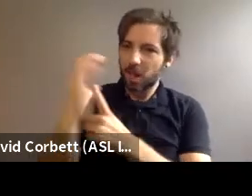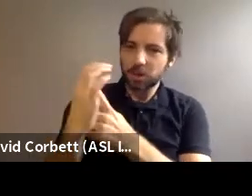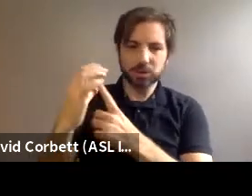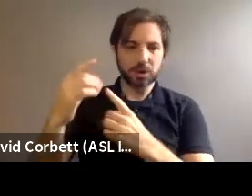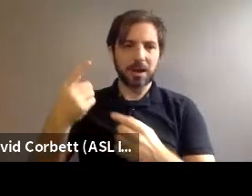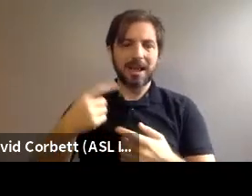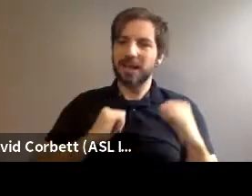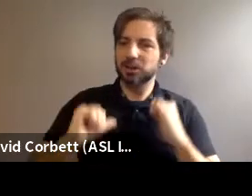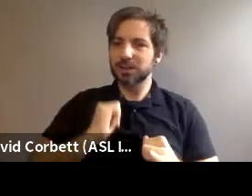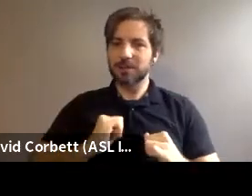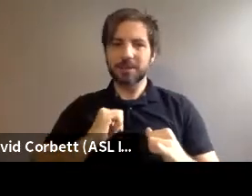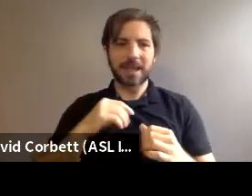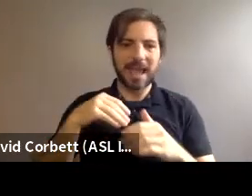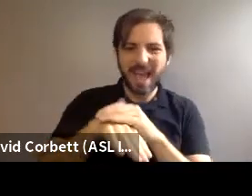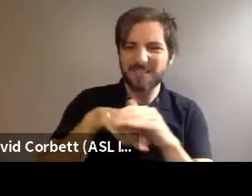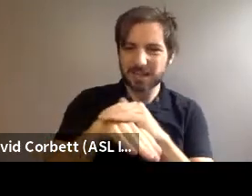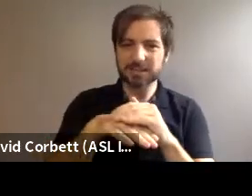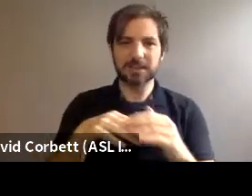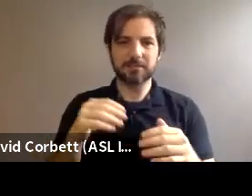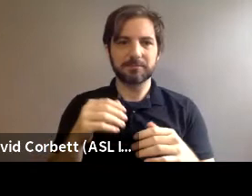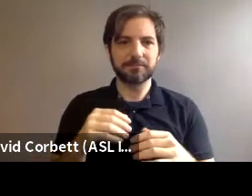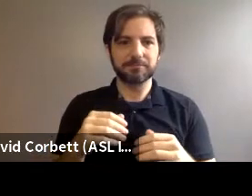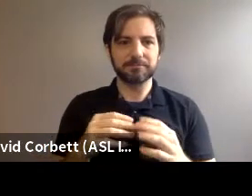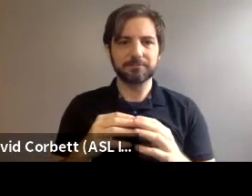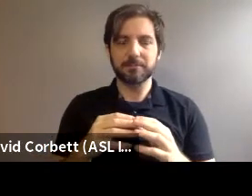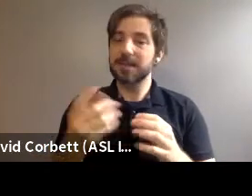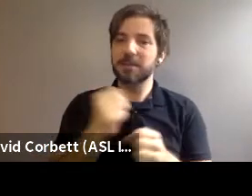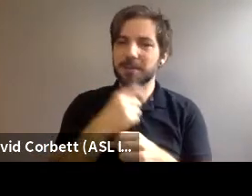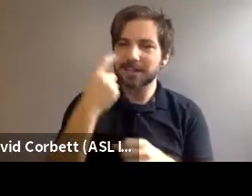can go ahead and just as it makes sense to you just sort of share some of these pictures.